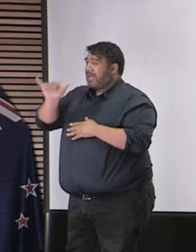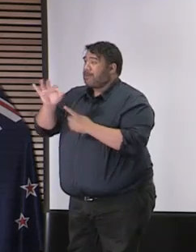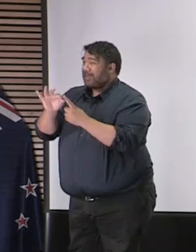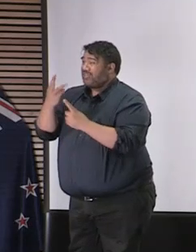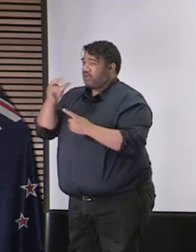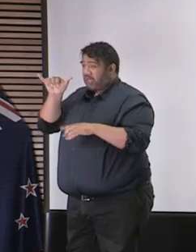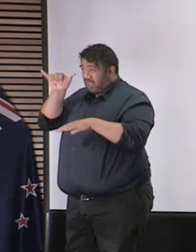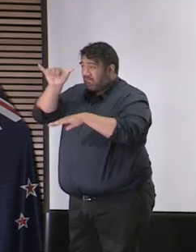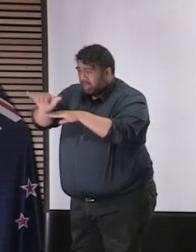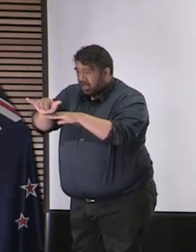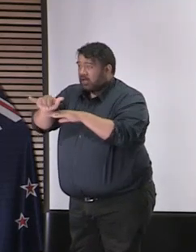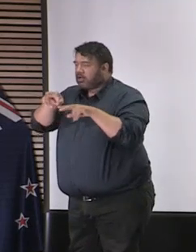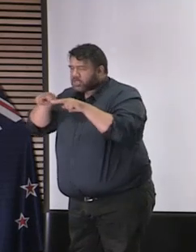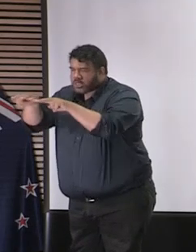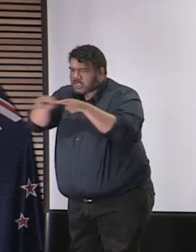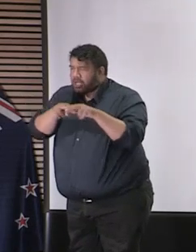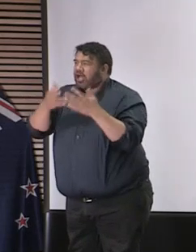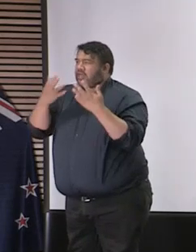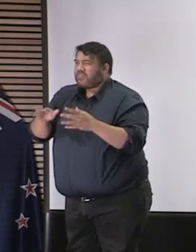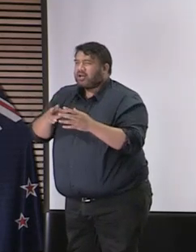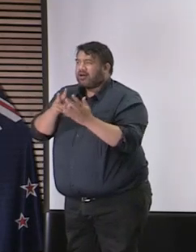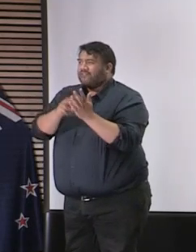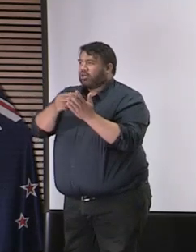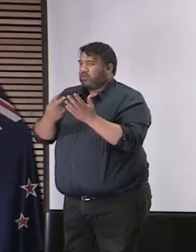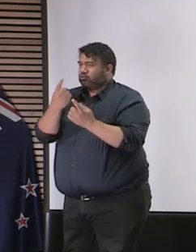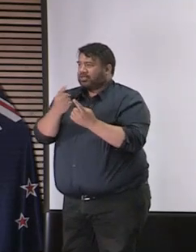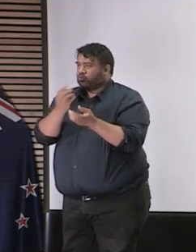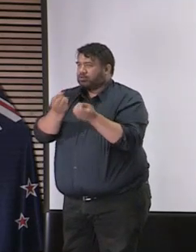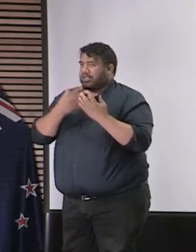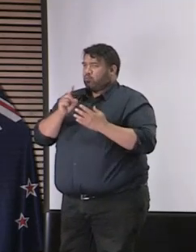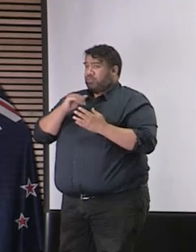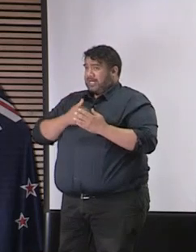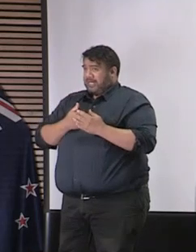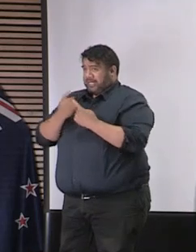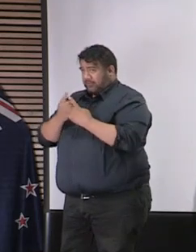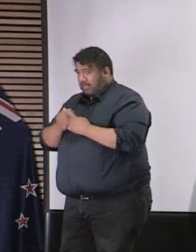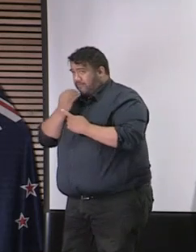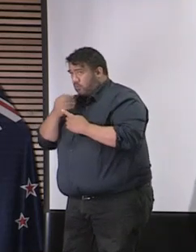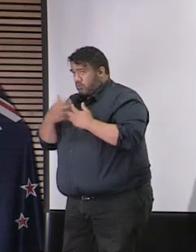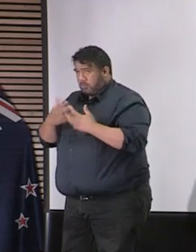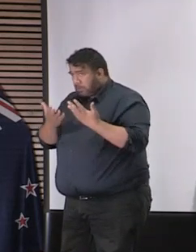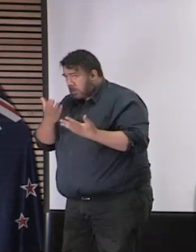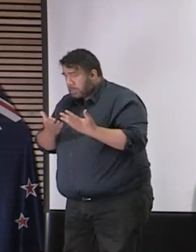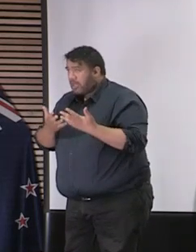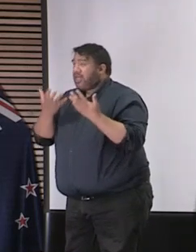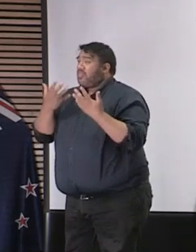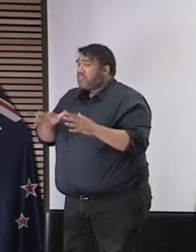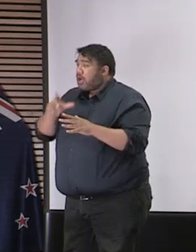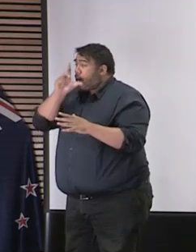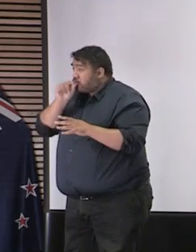Vanuatu. Zoo the P 3 already so the P3 is going in